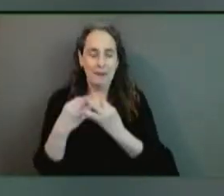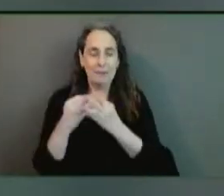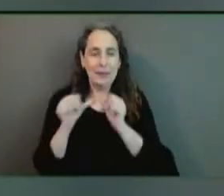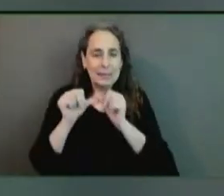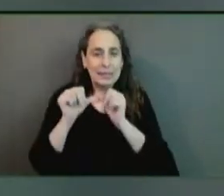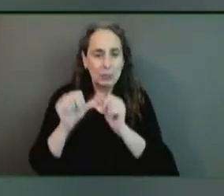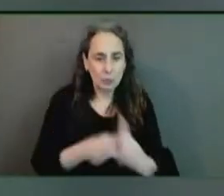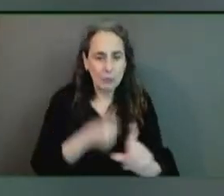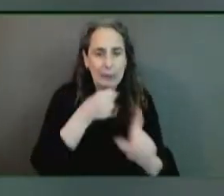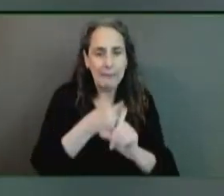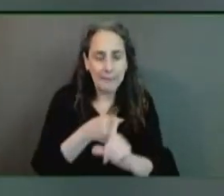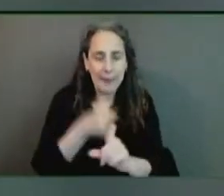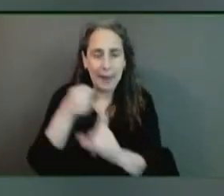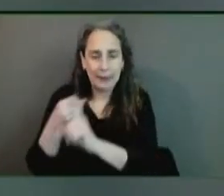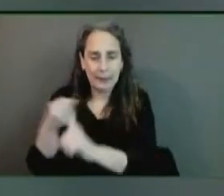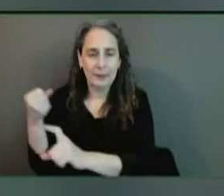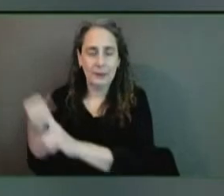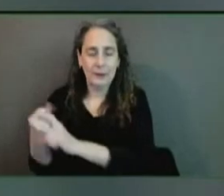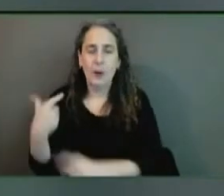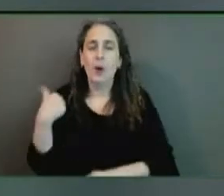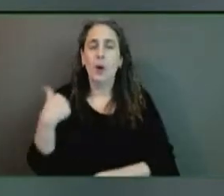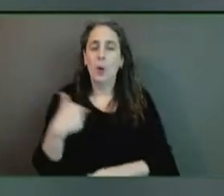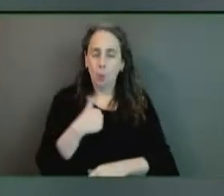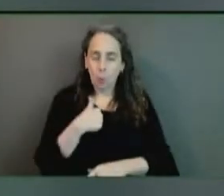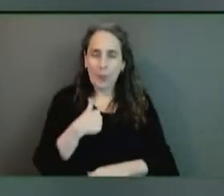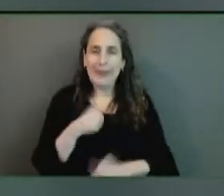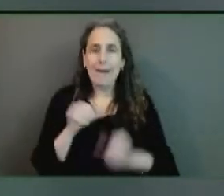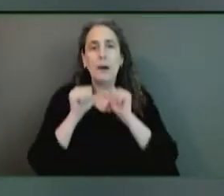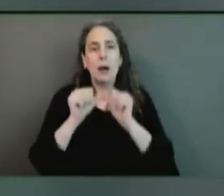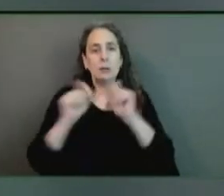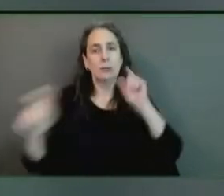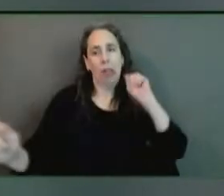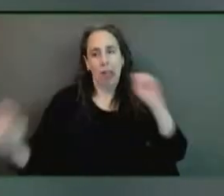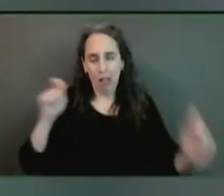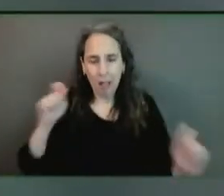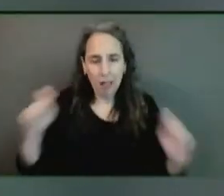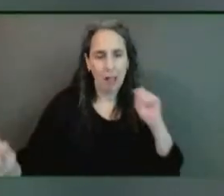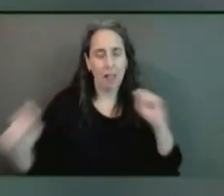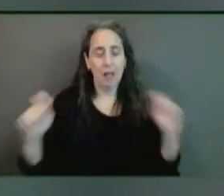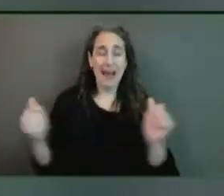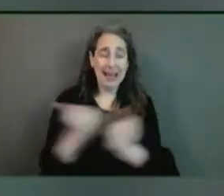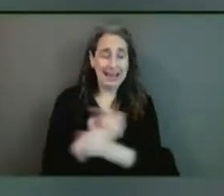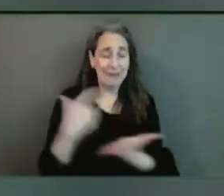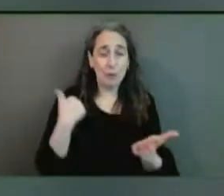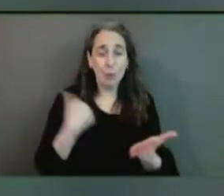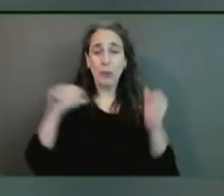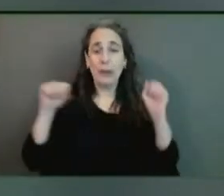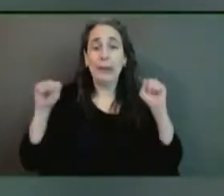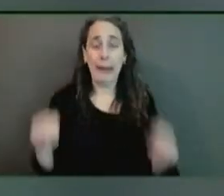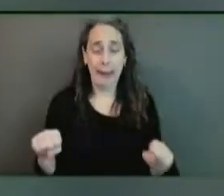someone in their family. Did we continue to be impacted? We're